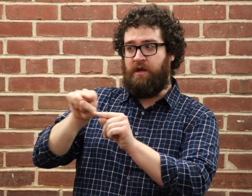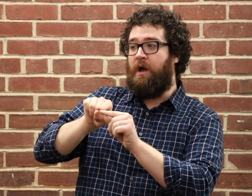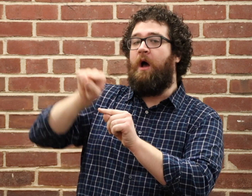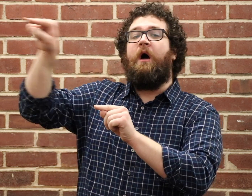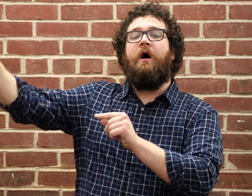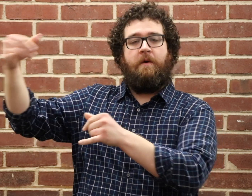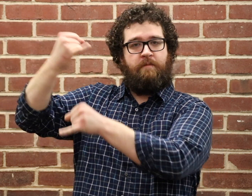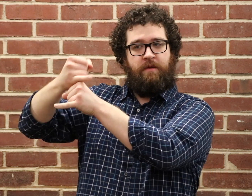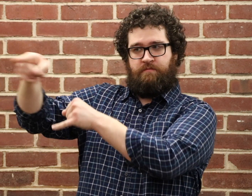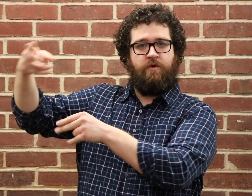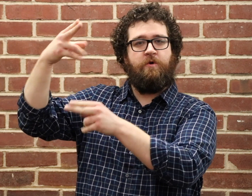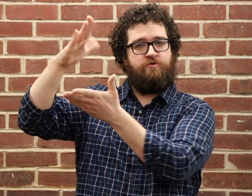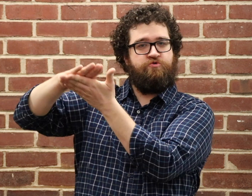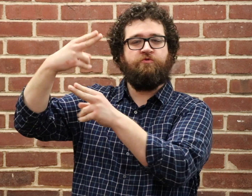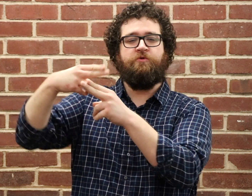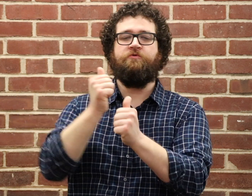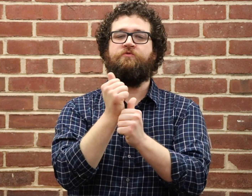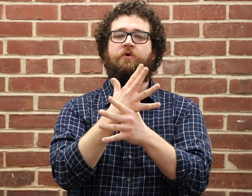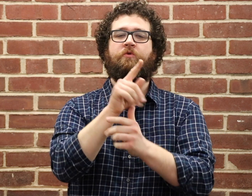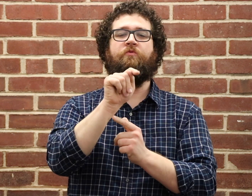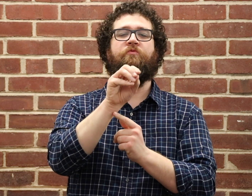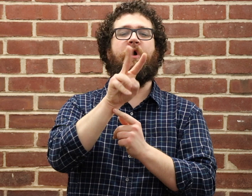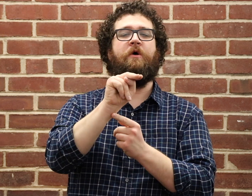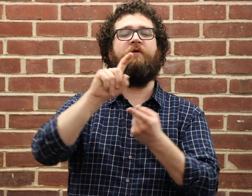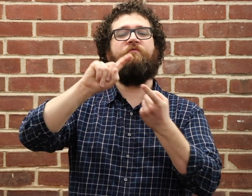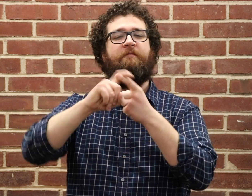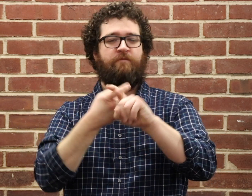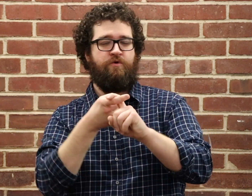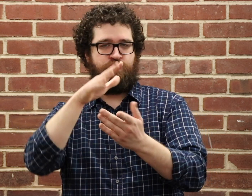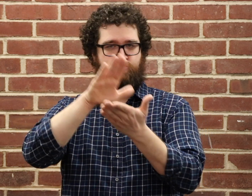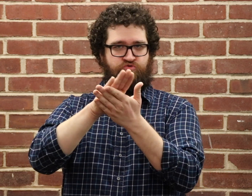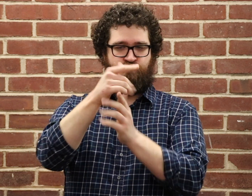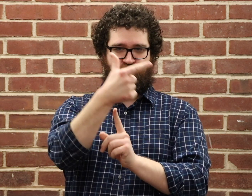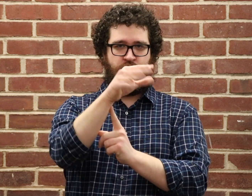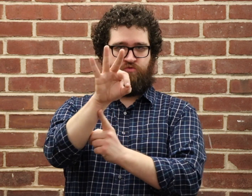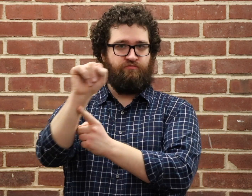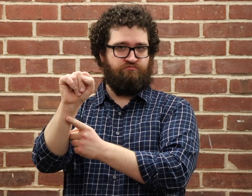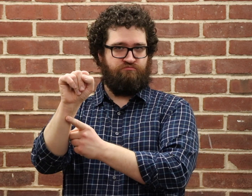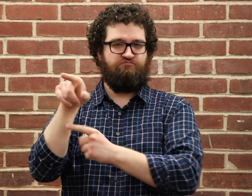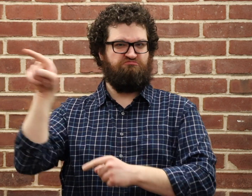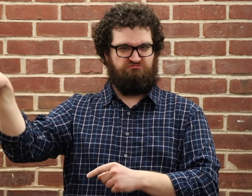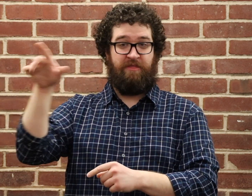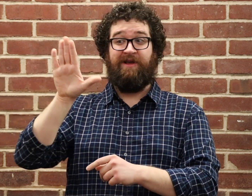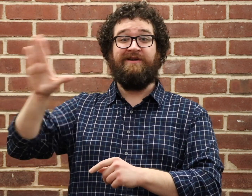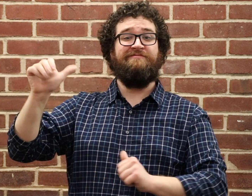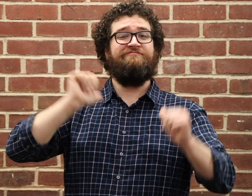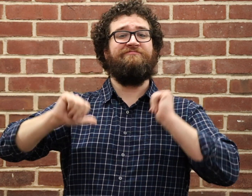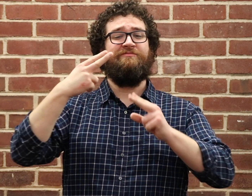School. The performance will be in their performing arts center called the